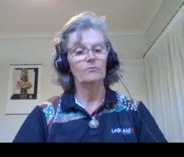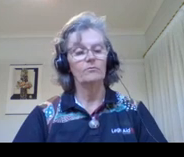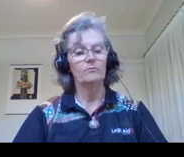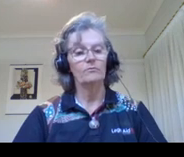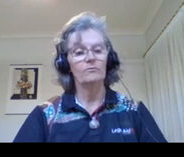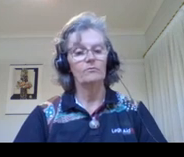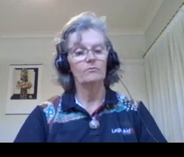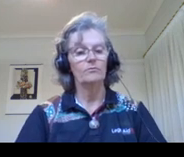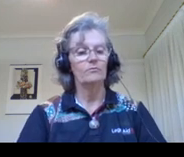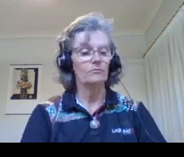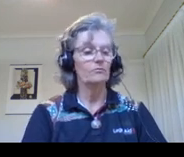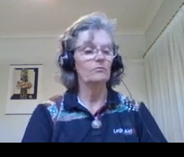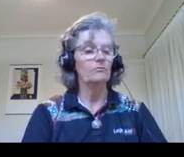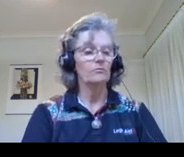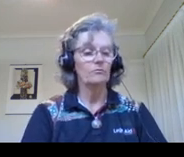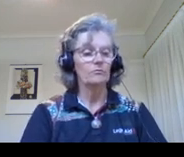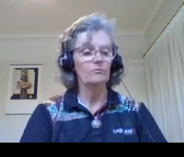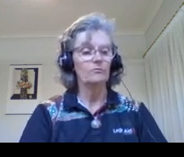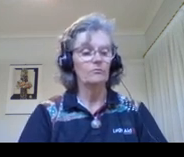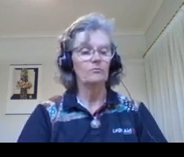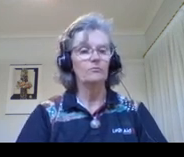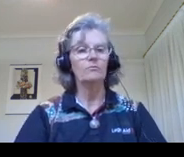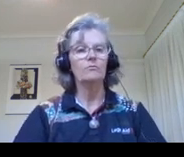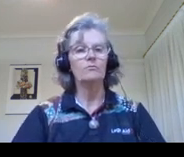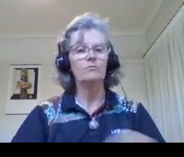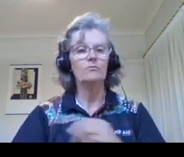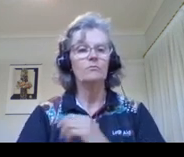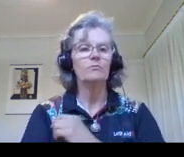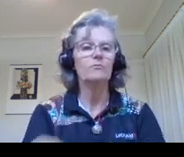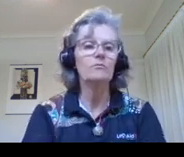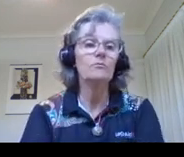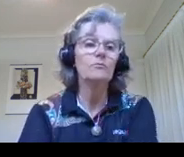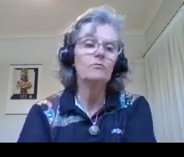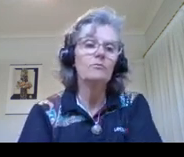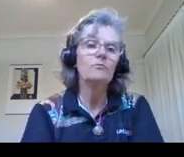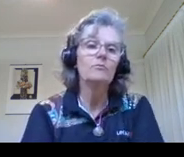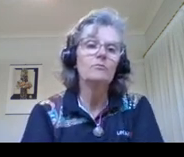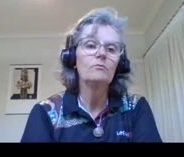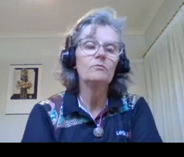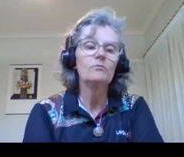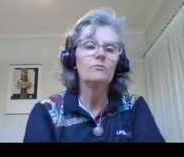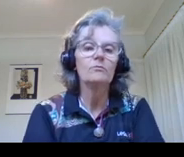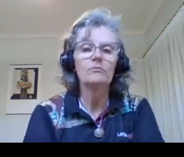the internet or over the phone you can actually buy a prepaid credit card from the post office